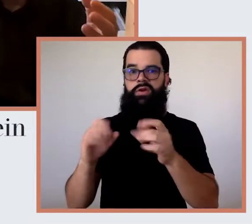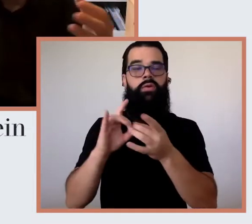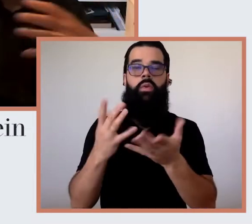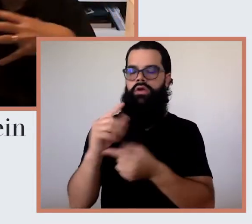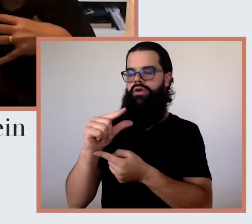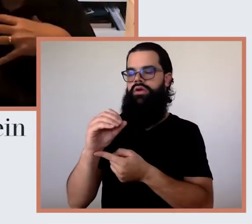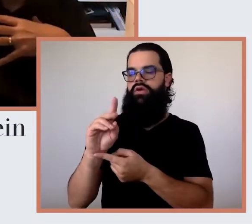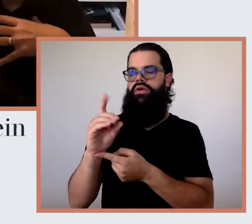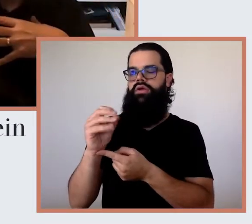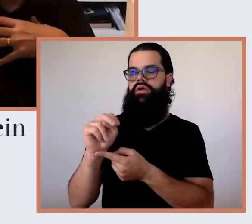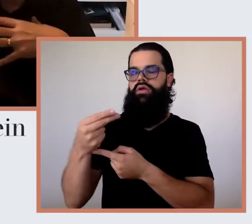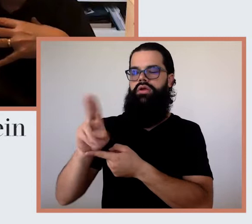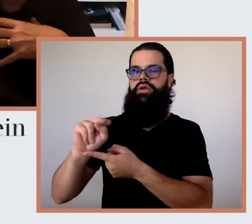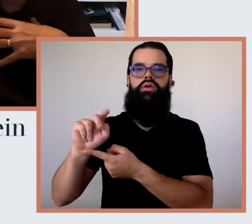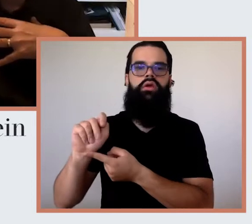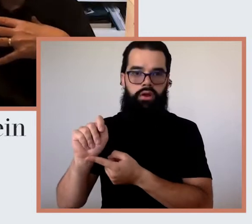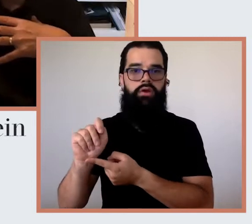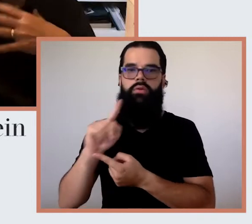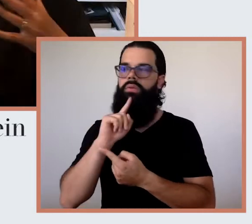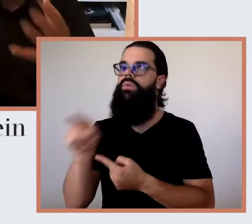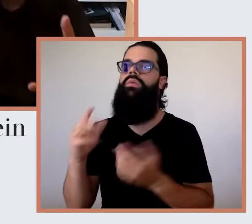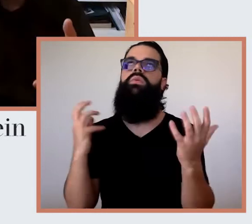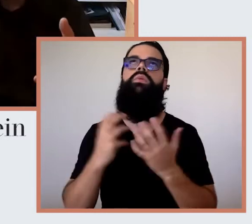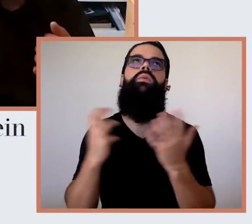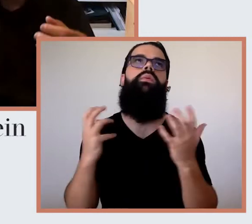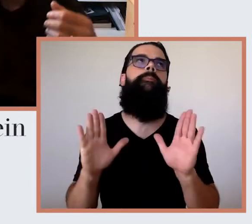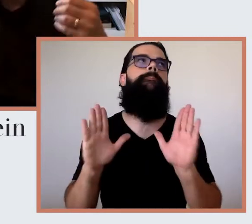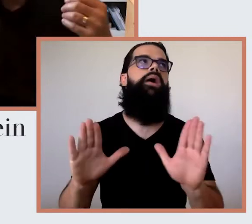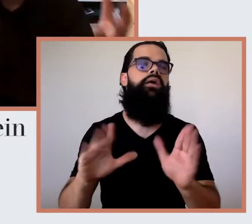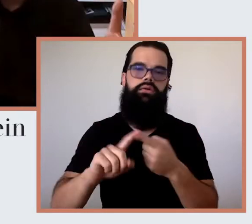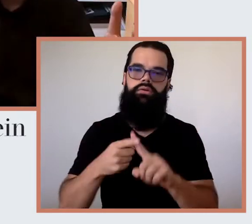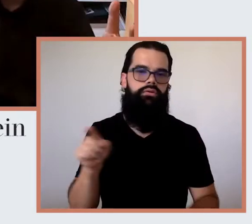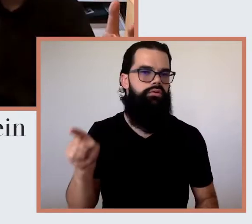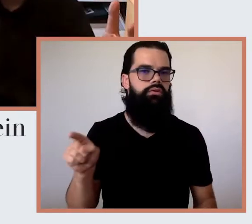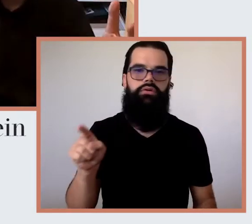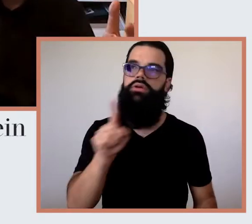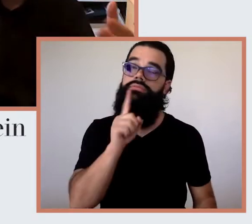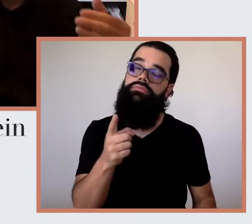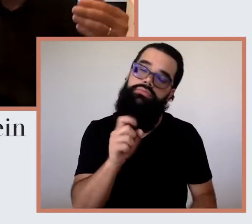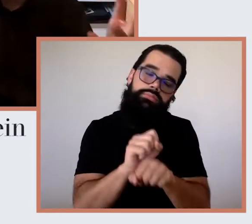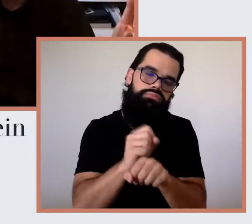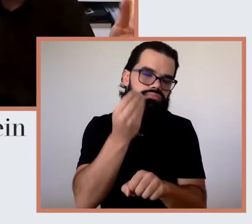a wonderful teacher named Gordon Hunt, where I met a dear friend who to this day,